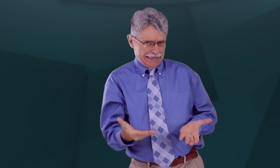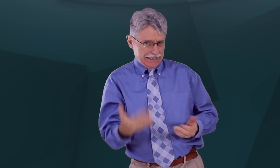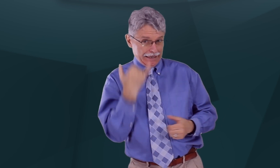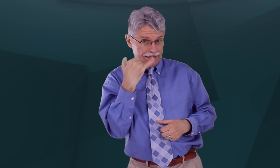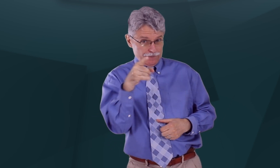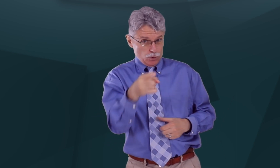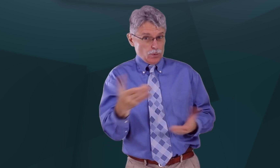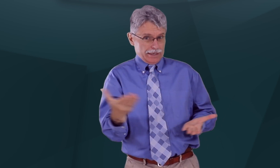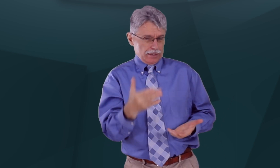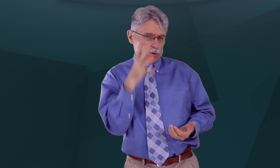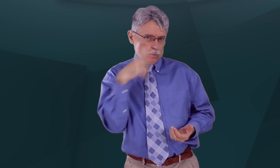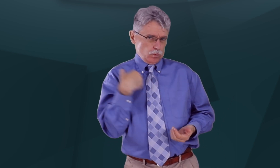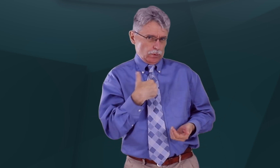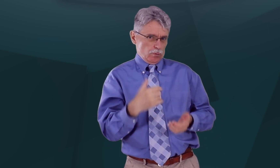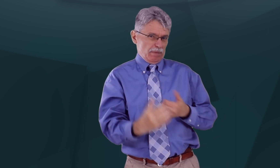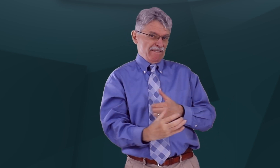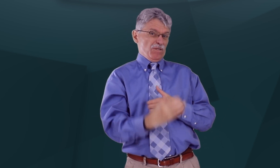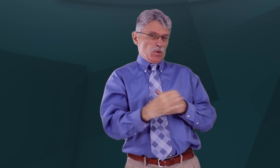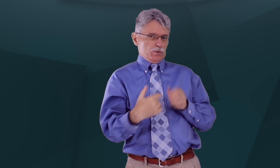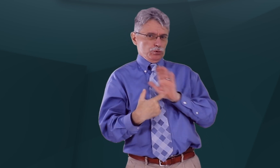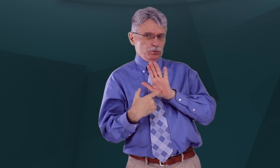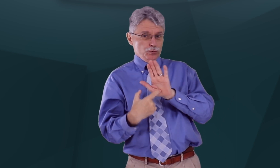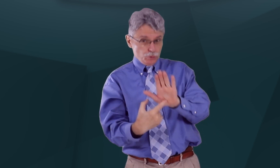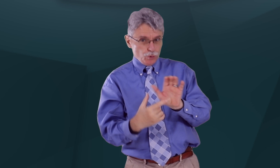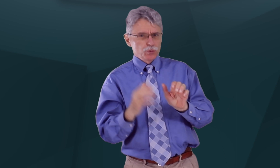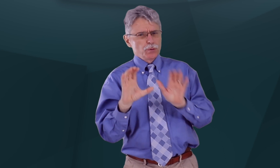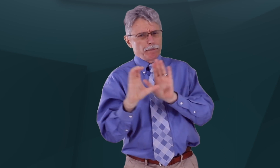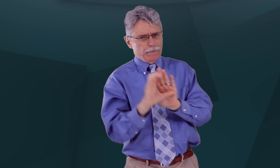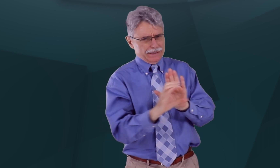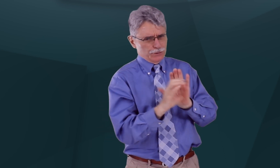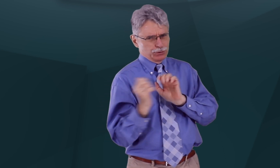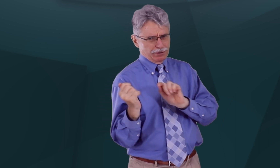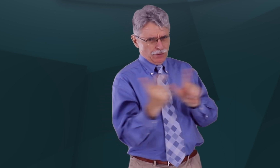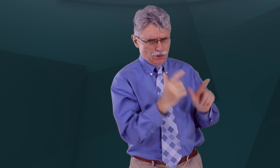You're lucky you're not here because if you were here we would be forced to show you pictures